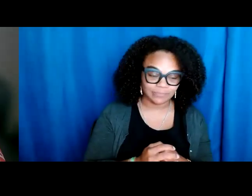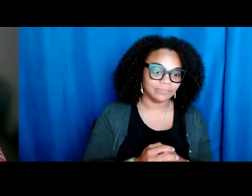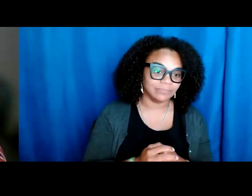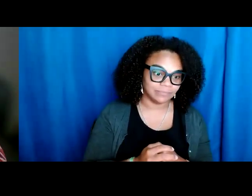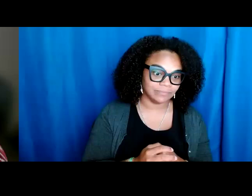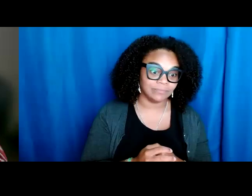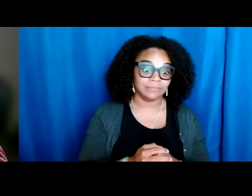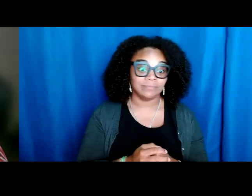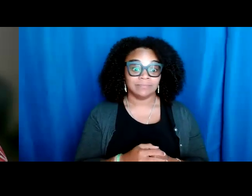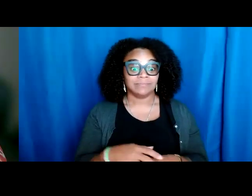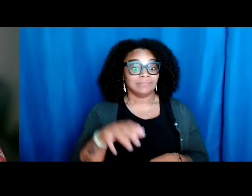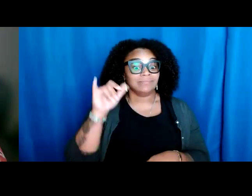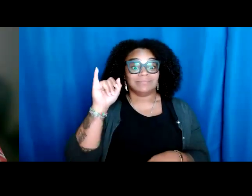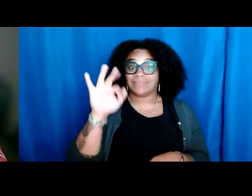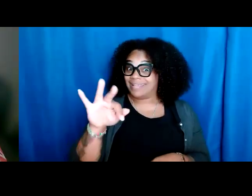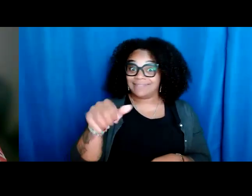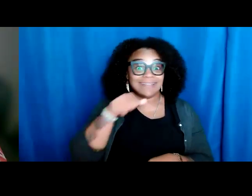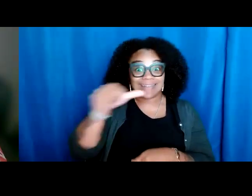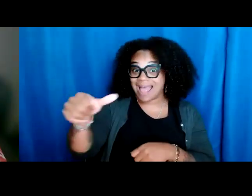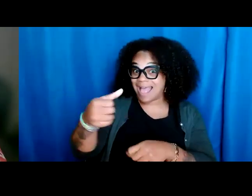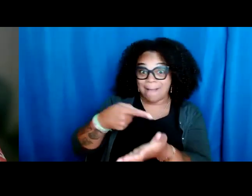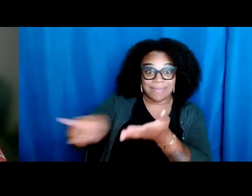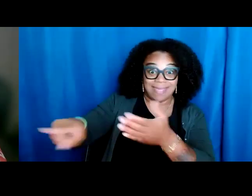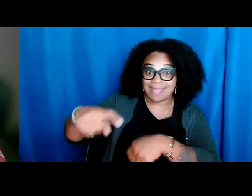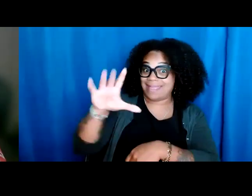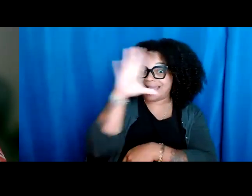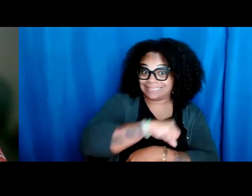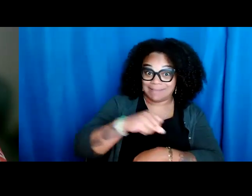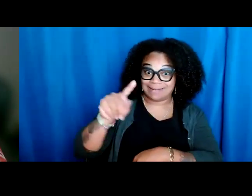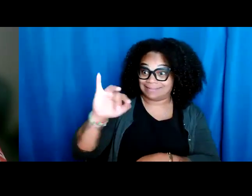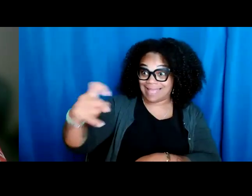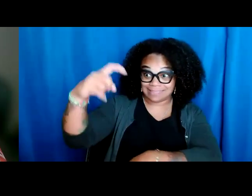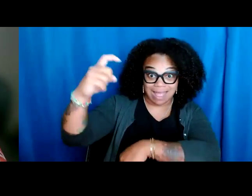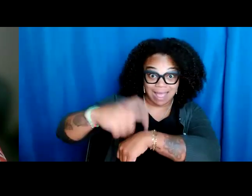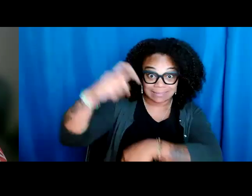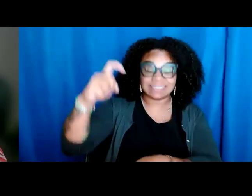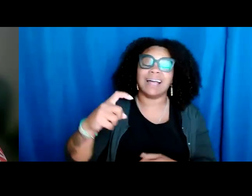Penalties may apply if estimated taxes are not timely mate, or not made at all